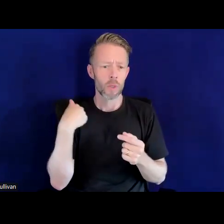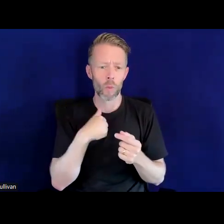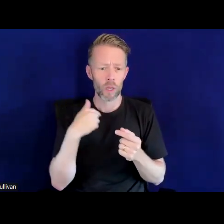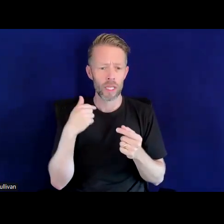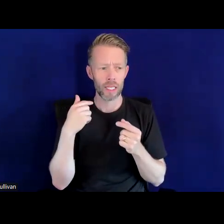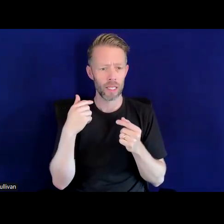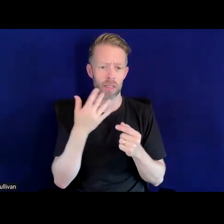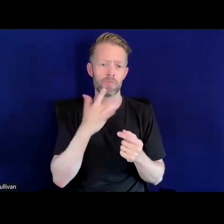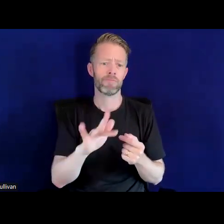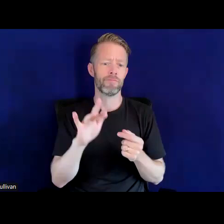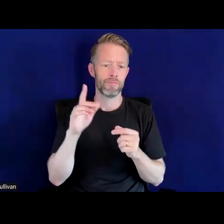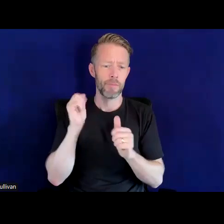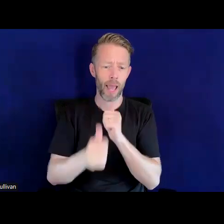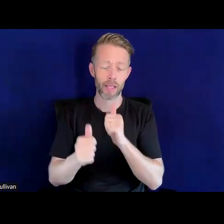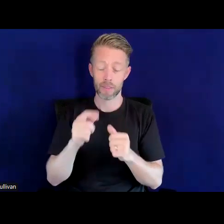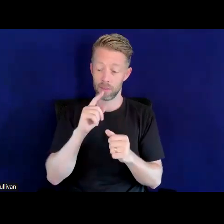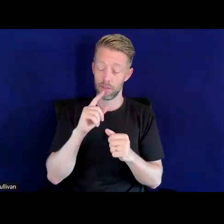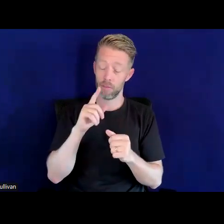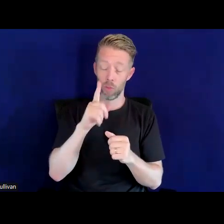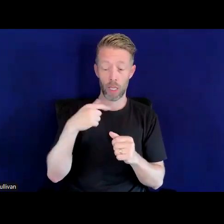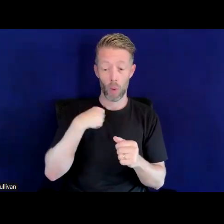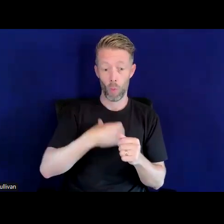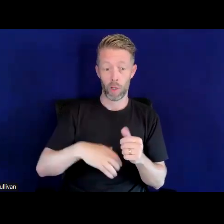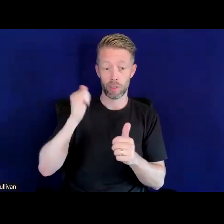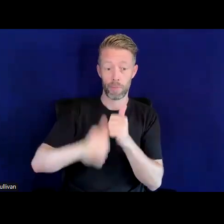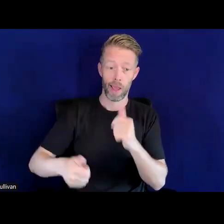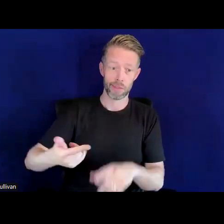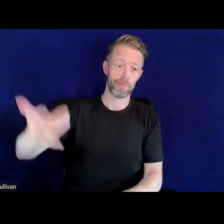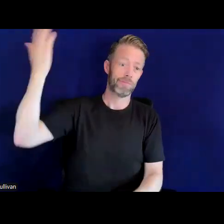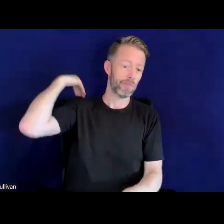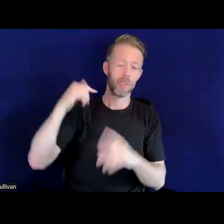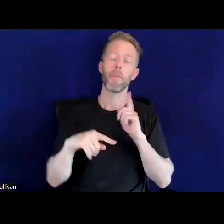passed. I would have liked to have seen it passed a long time before, but it was and here we